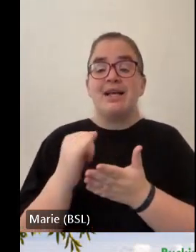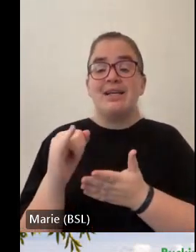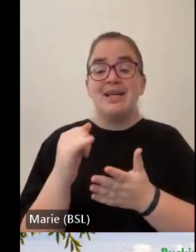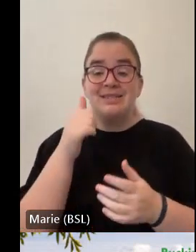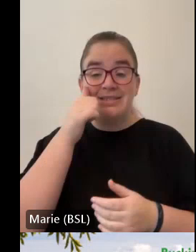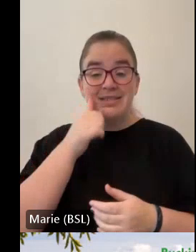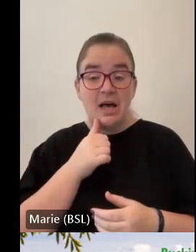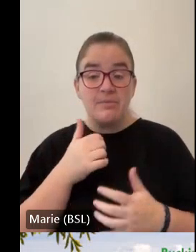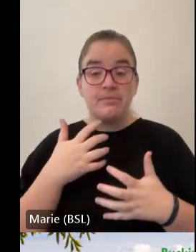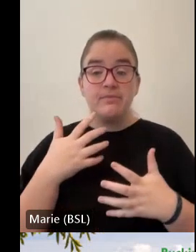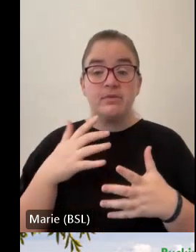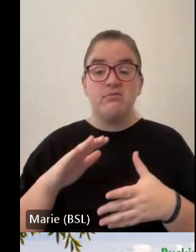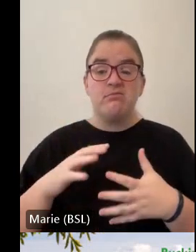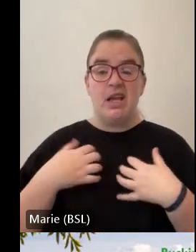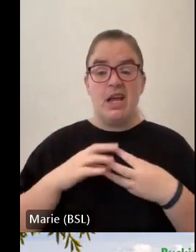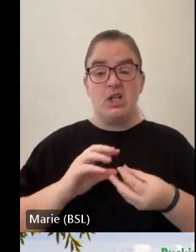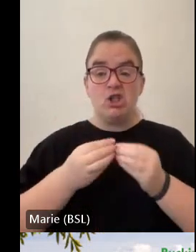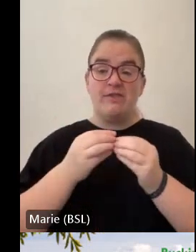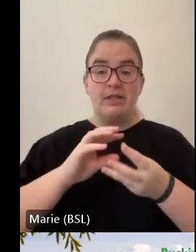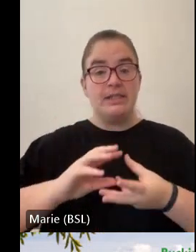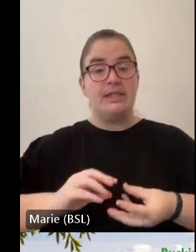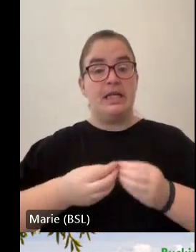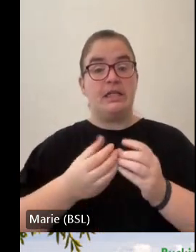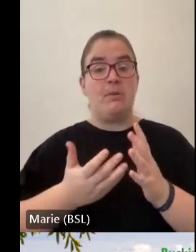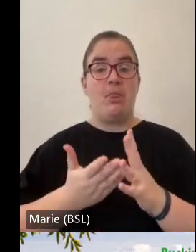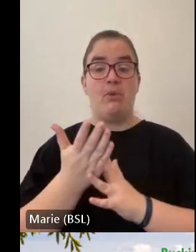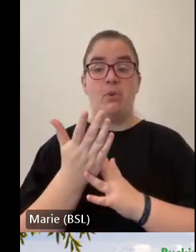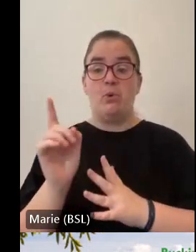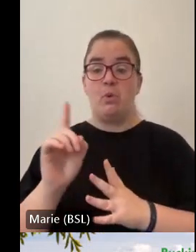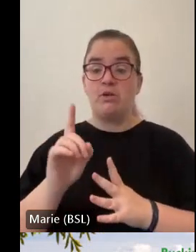is something which was set up by the national trading standards